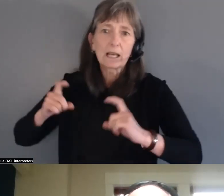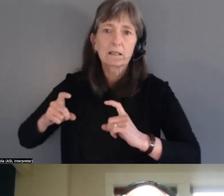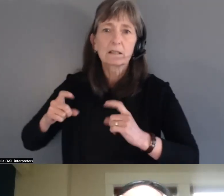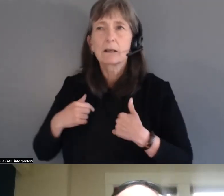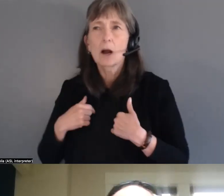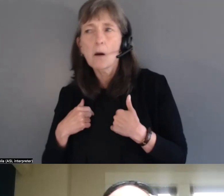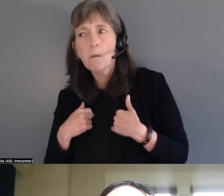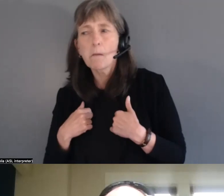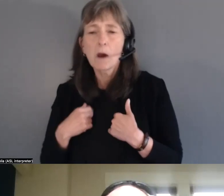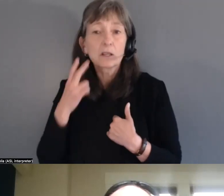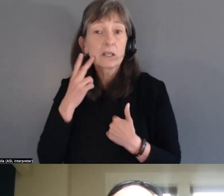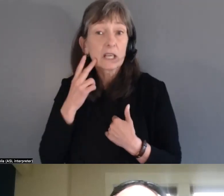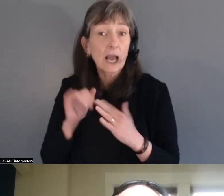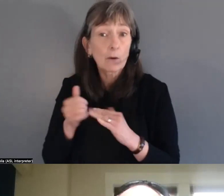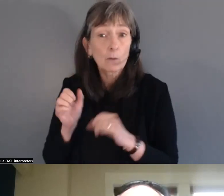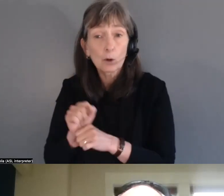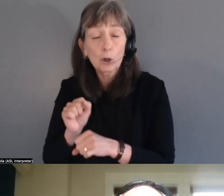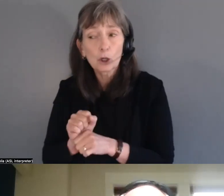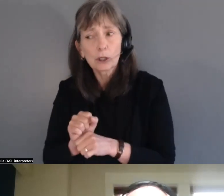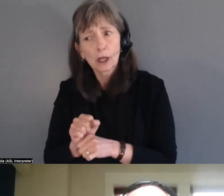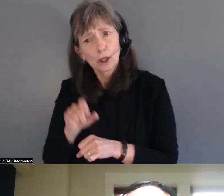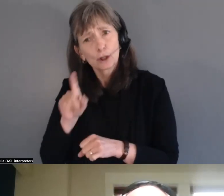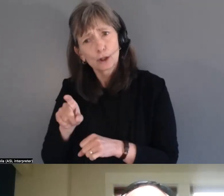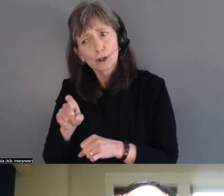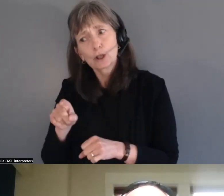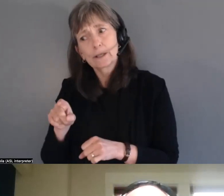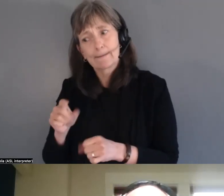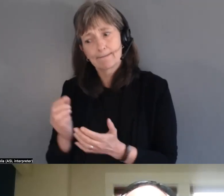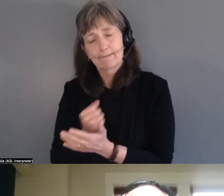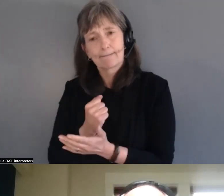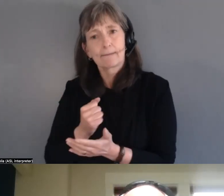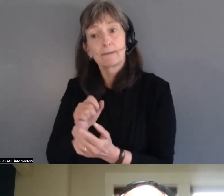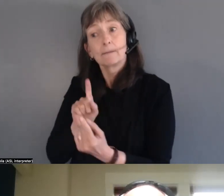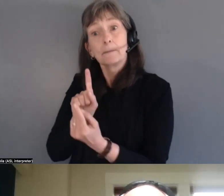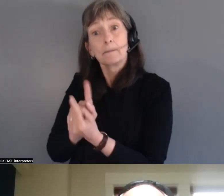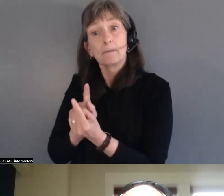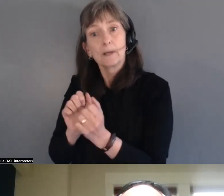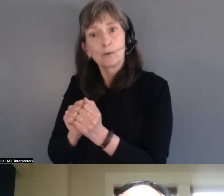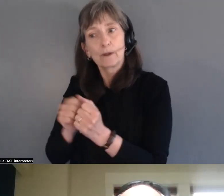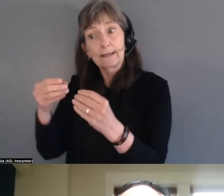opportunity they have to talk to a retailer about that, just to let them know that this exists,